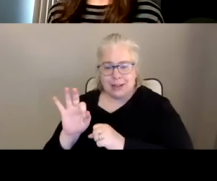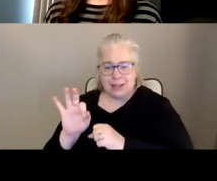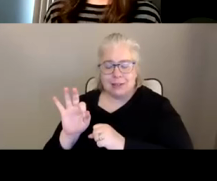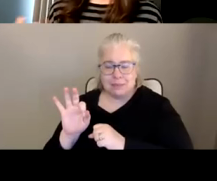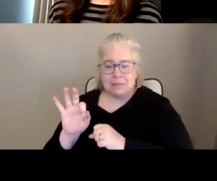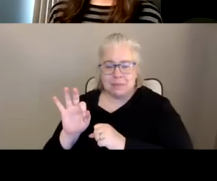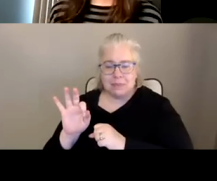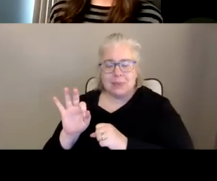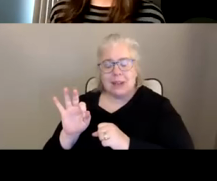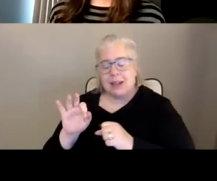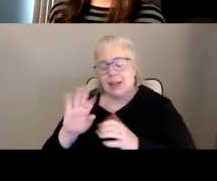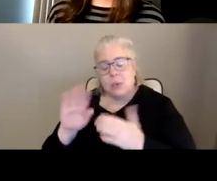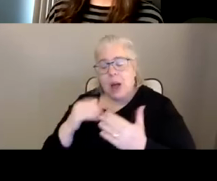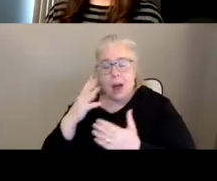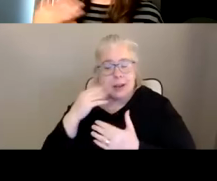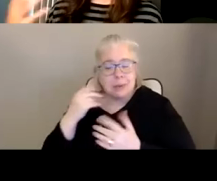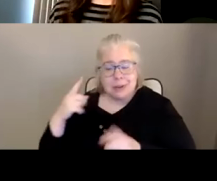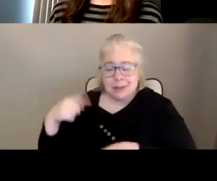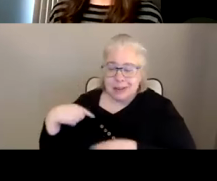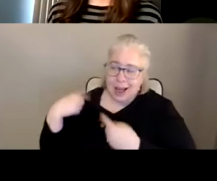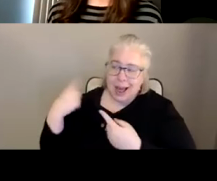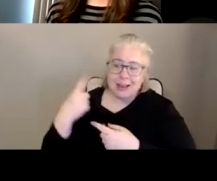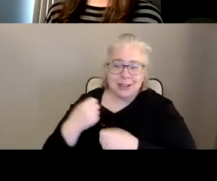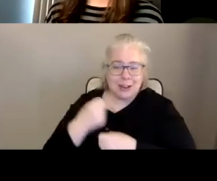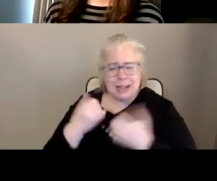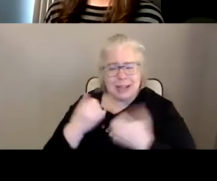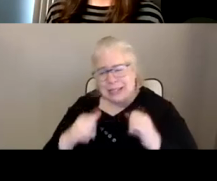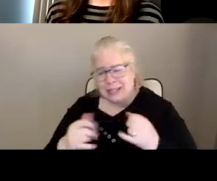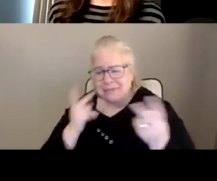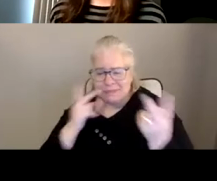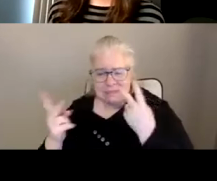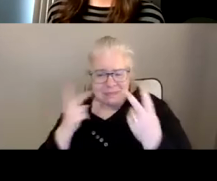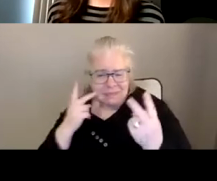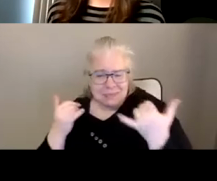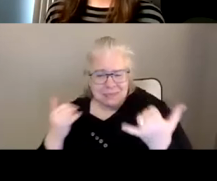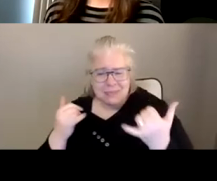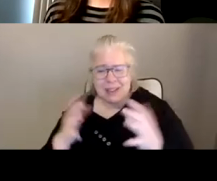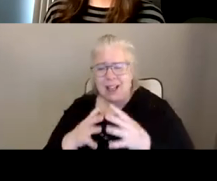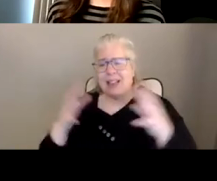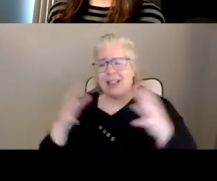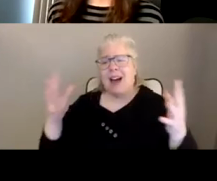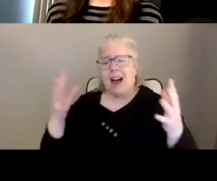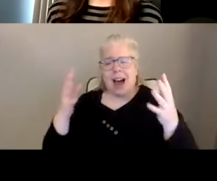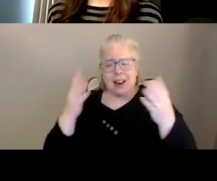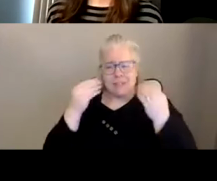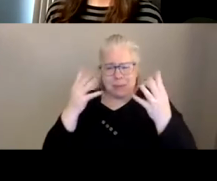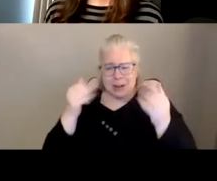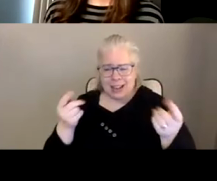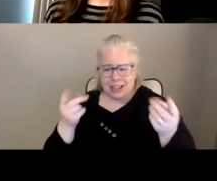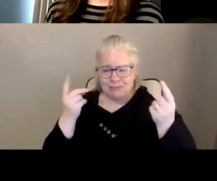as we all experienced over the last year and still keep experiencing. There's a lot that can change even day to day.